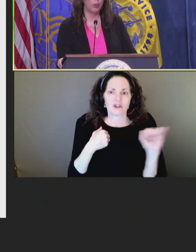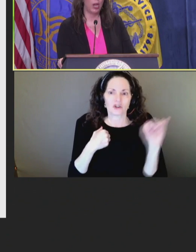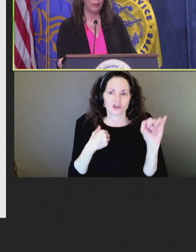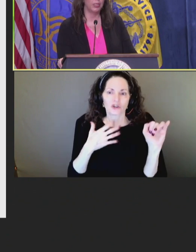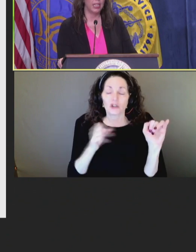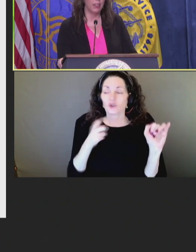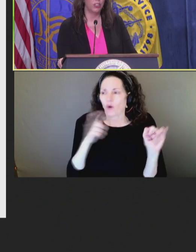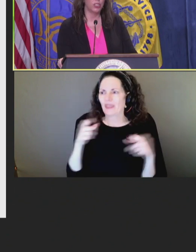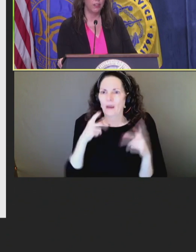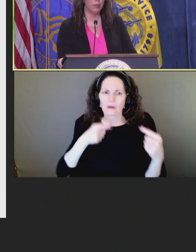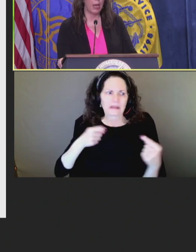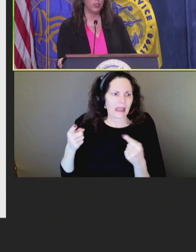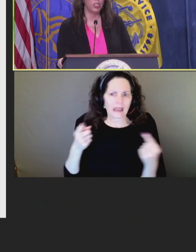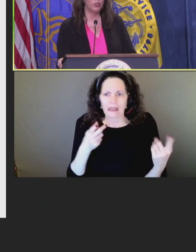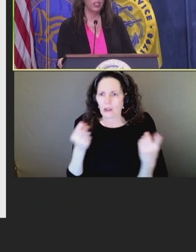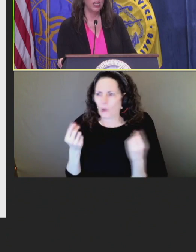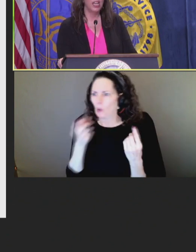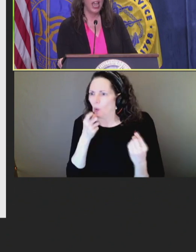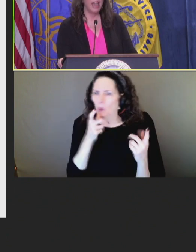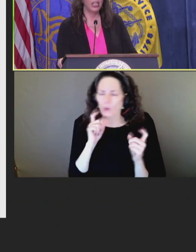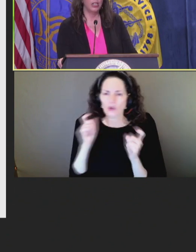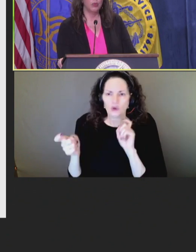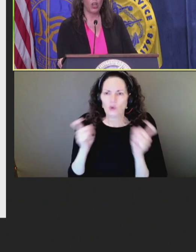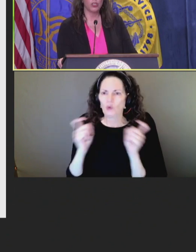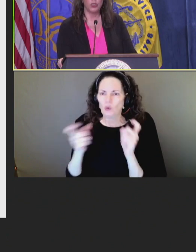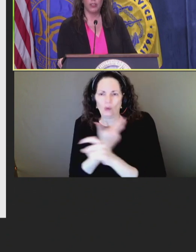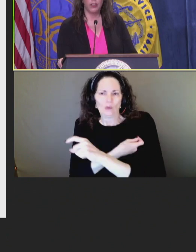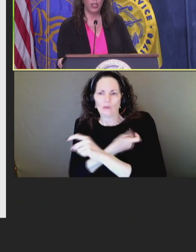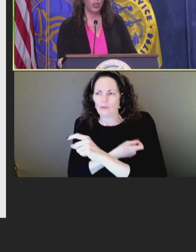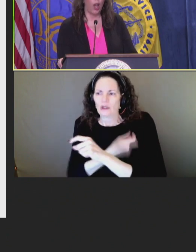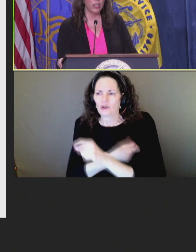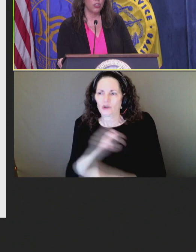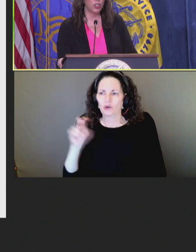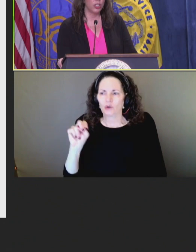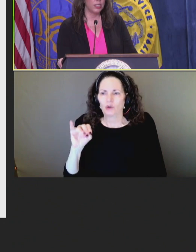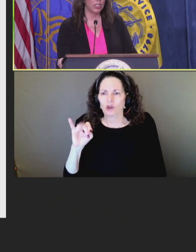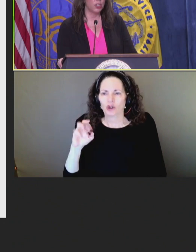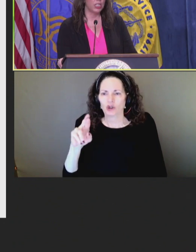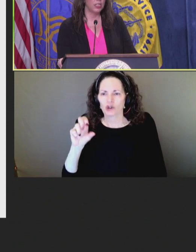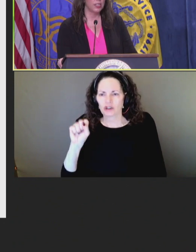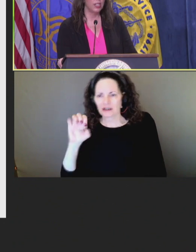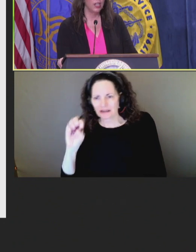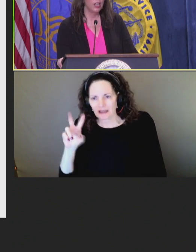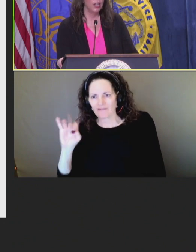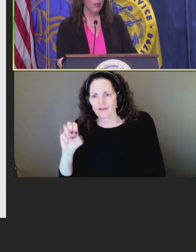able to give nirsevimab to. And then it was also different across jurisdictions.